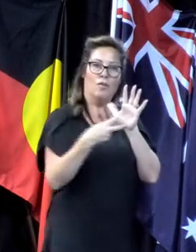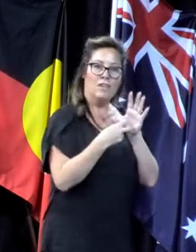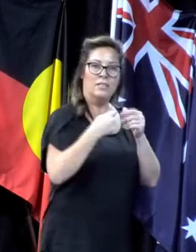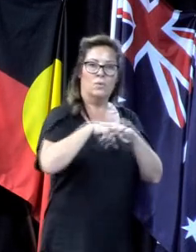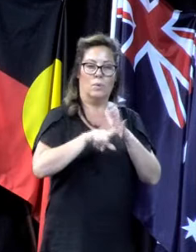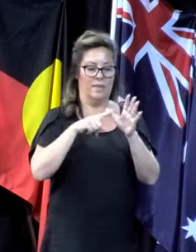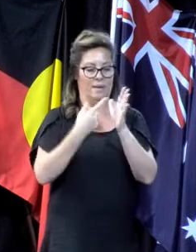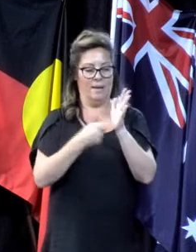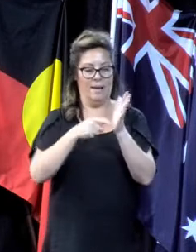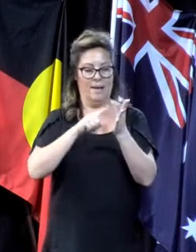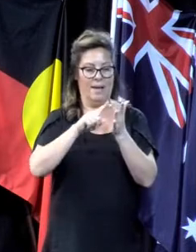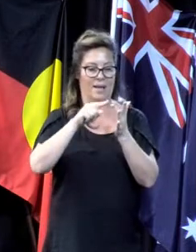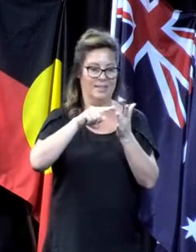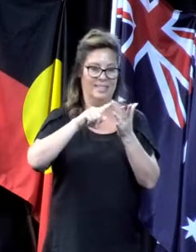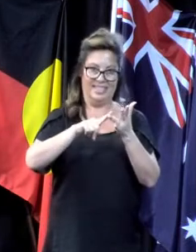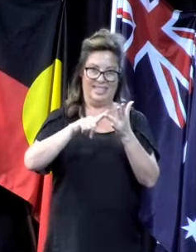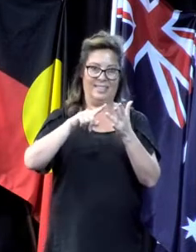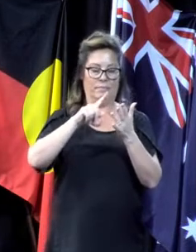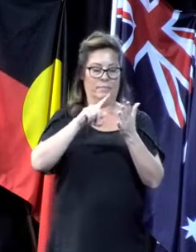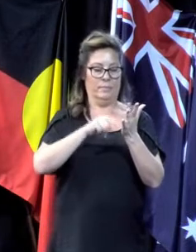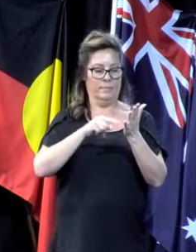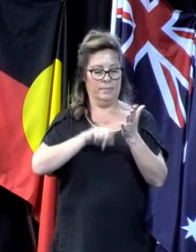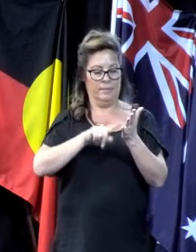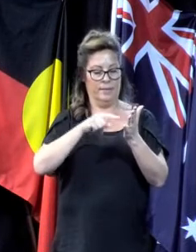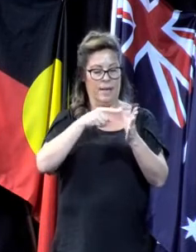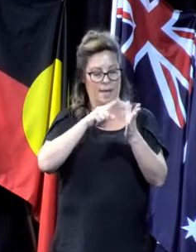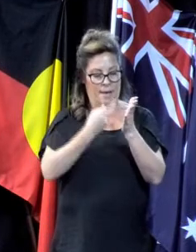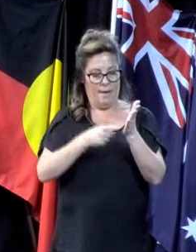I think you would be hard-pressed to find a school that doesn’t put their hand up to get the extra support